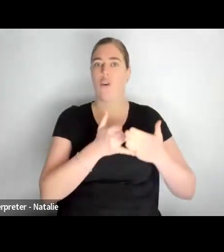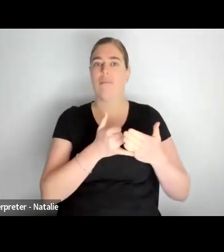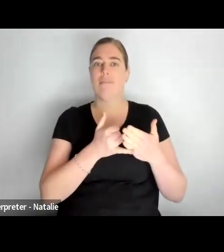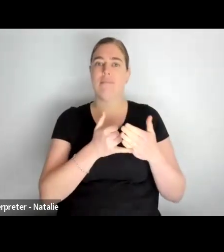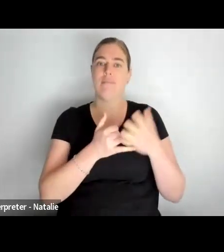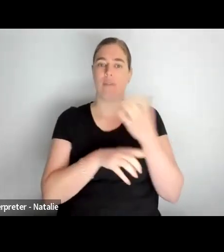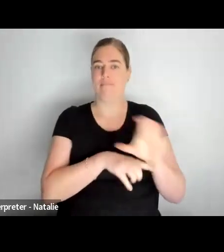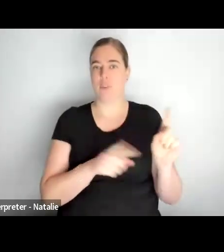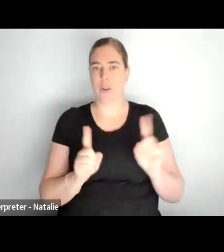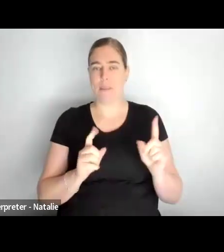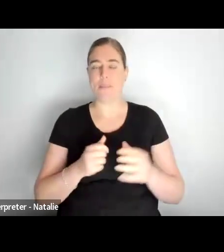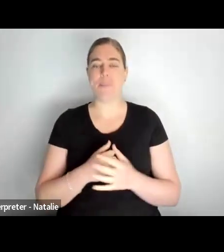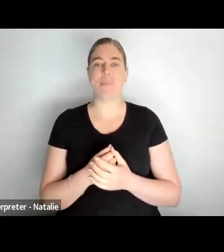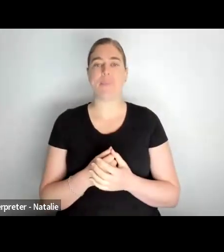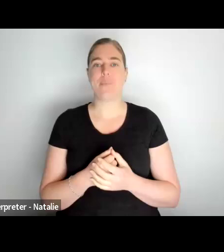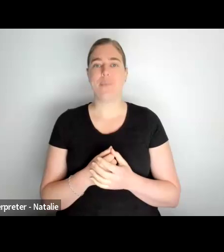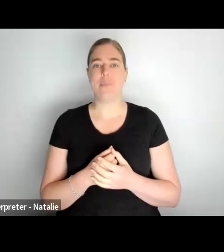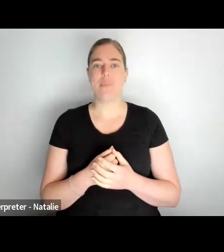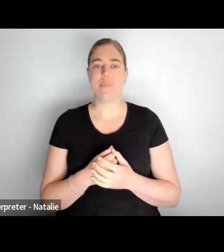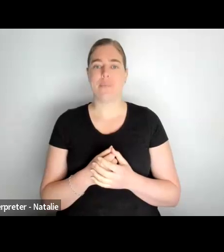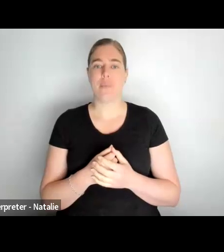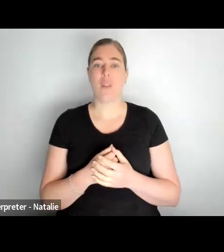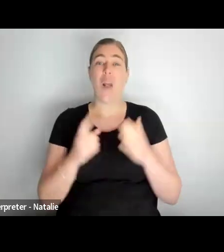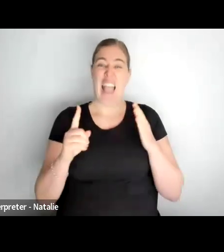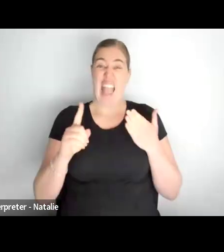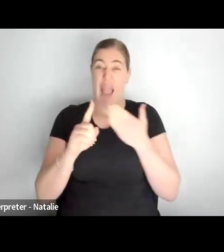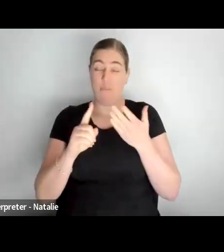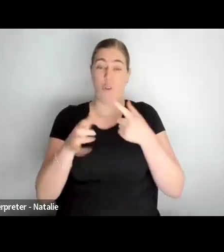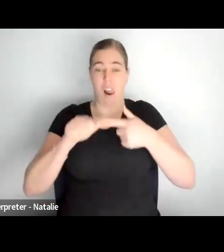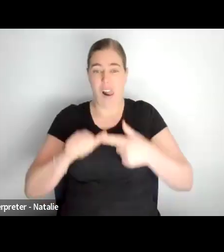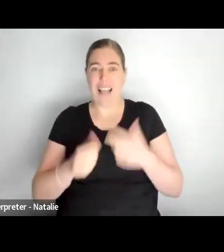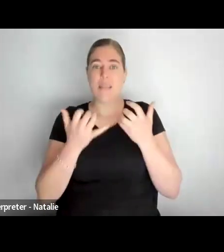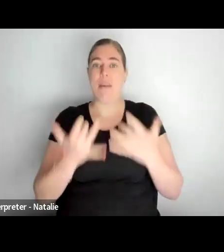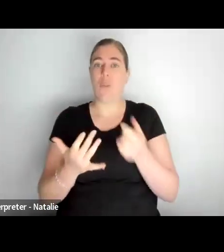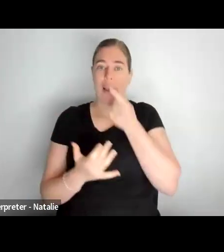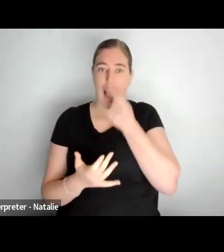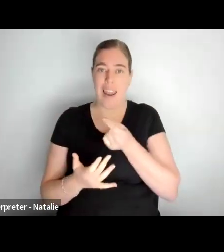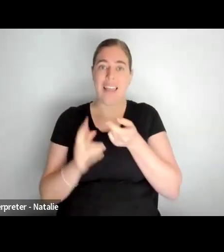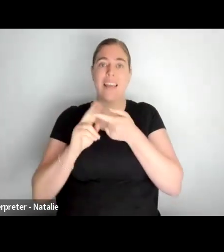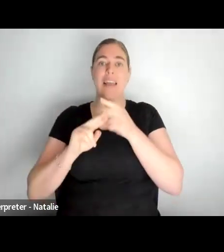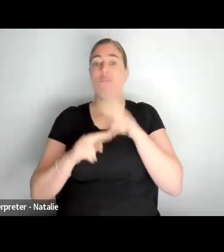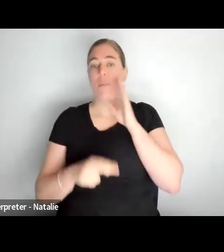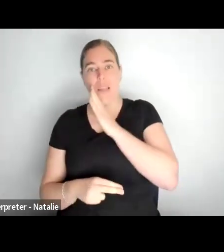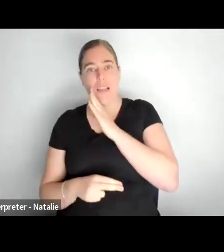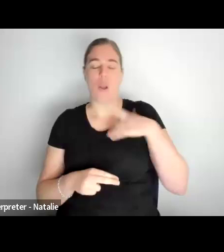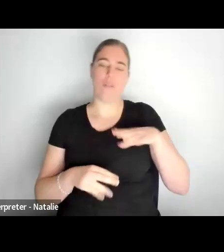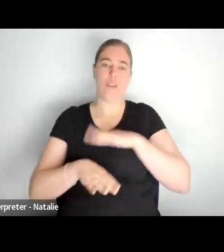session. We aim to answer as many questions as possible. If we miss them due to time constraints,